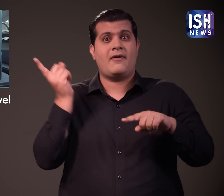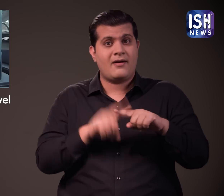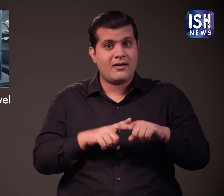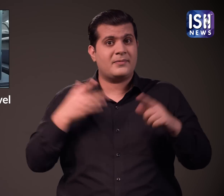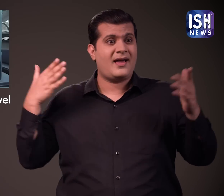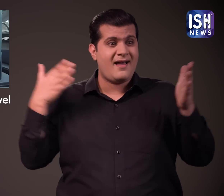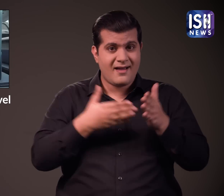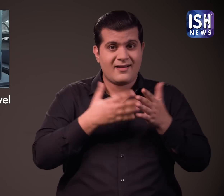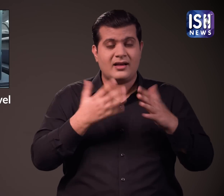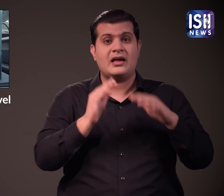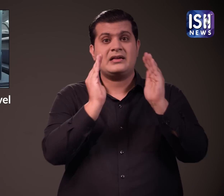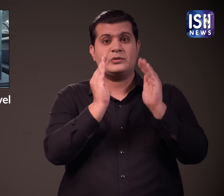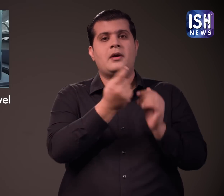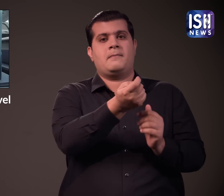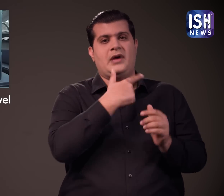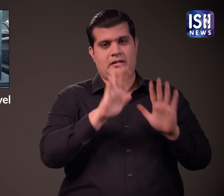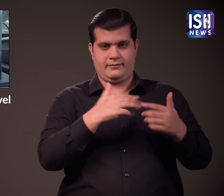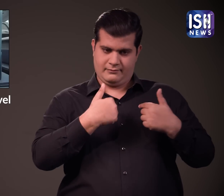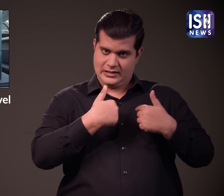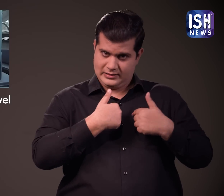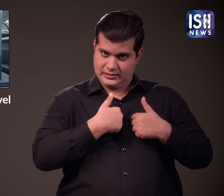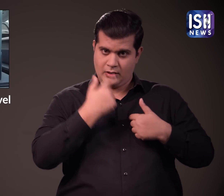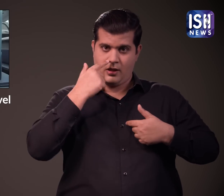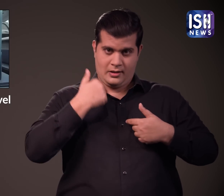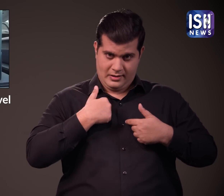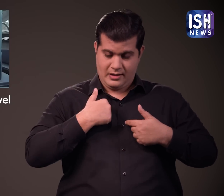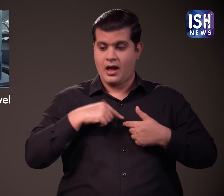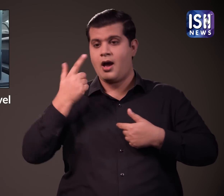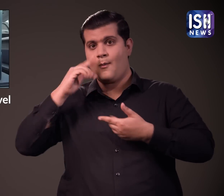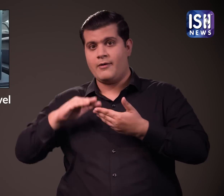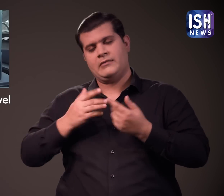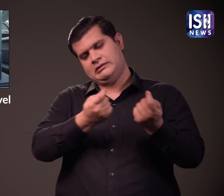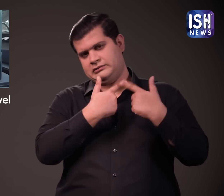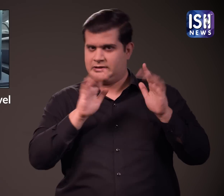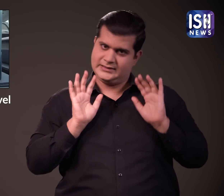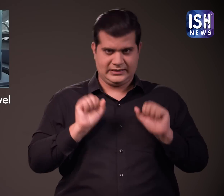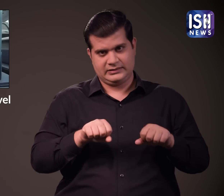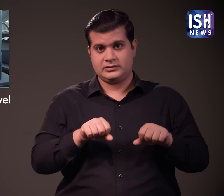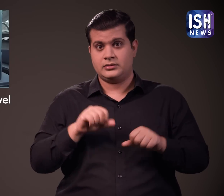If something happens, then the couple can file a claim,